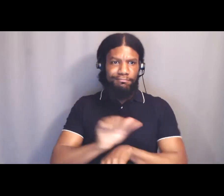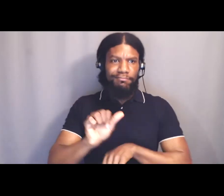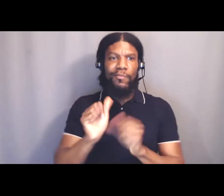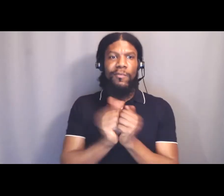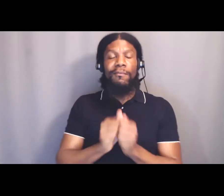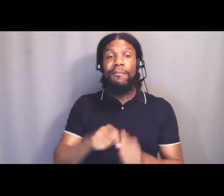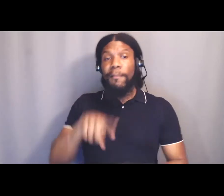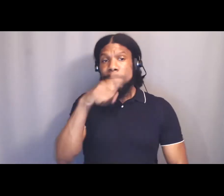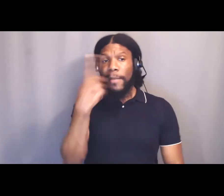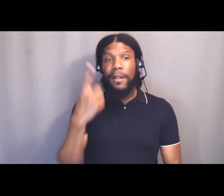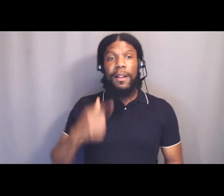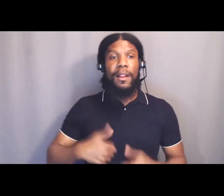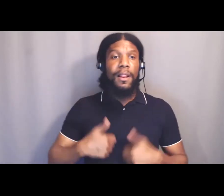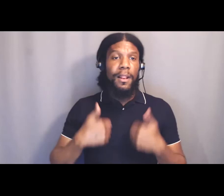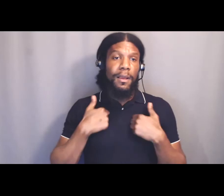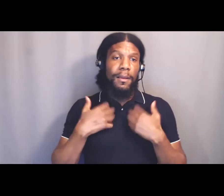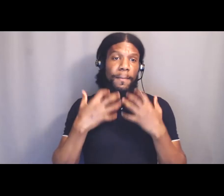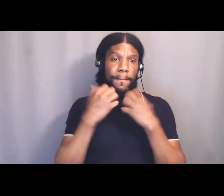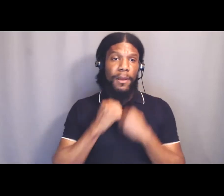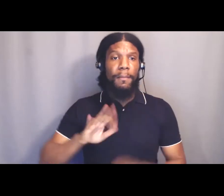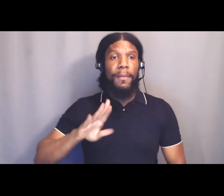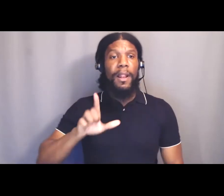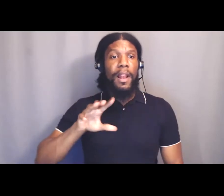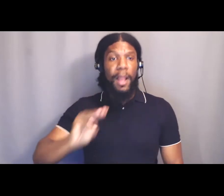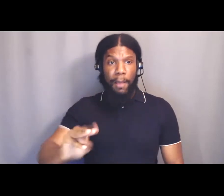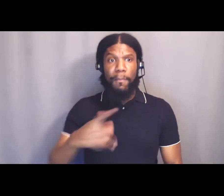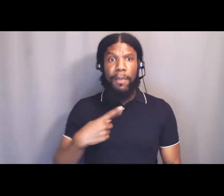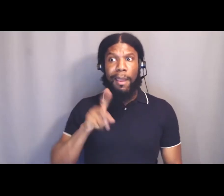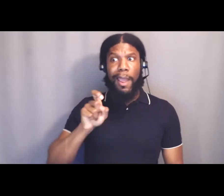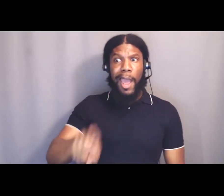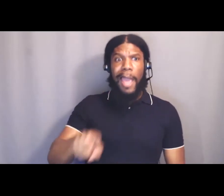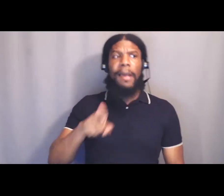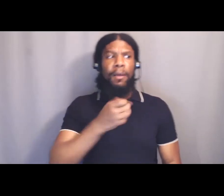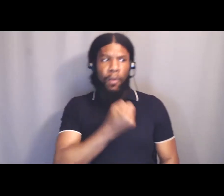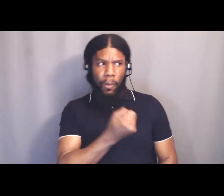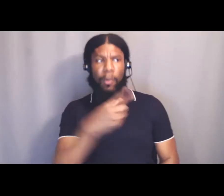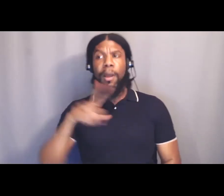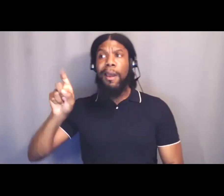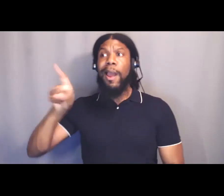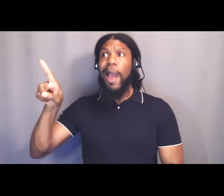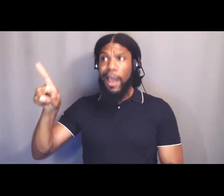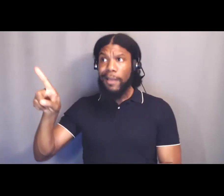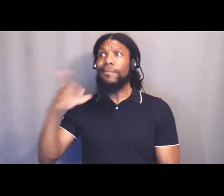And she ran it by her elders to see if it was okay. And we got the go ahead.